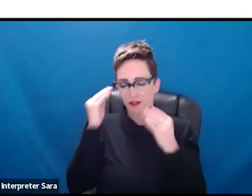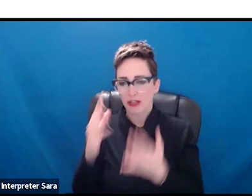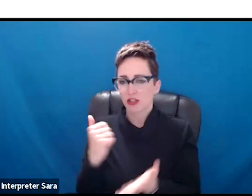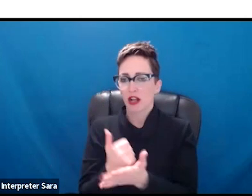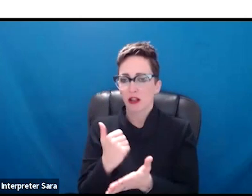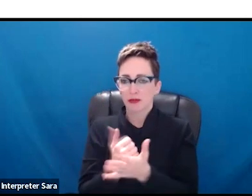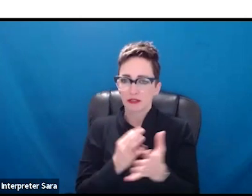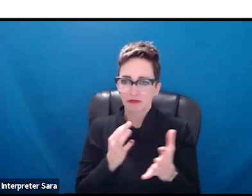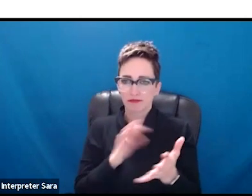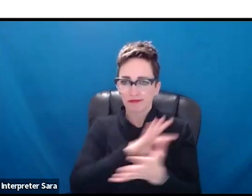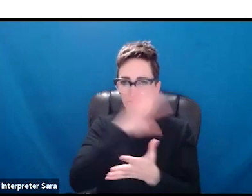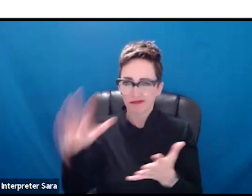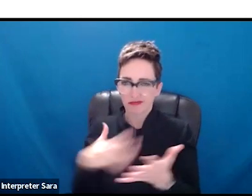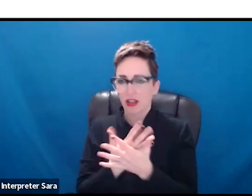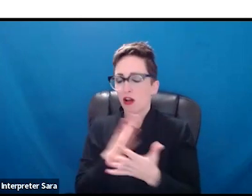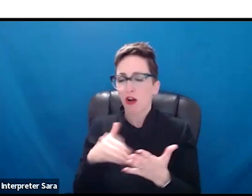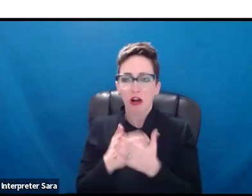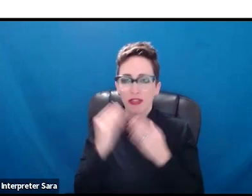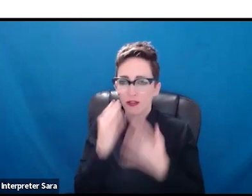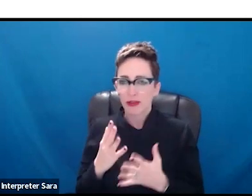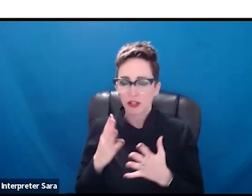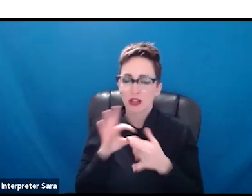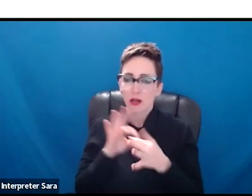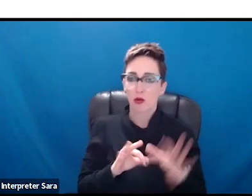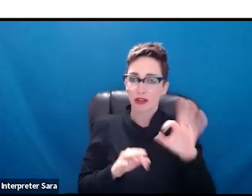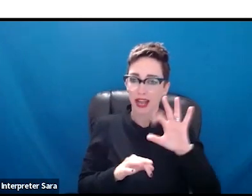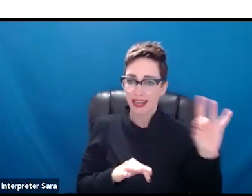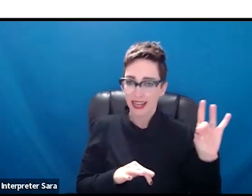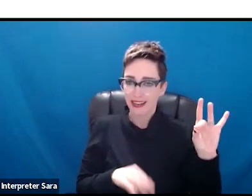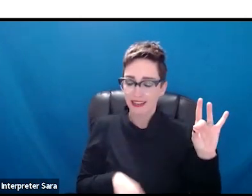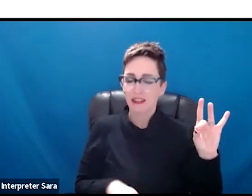anything you would want related to 988 and crisis services.